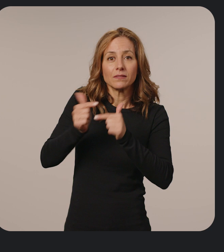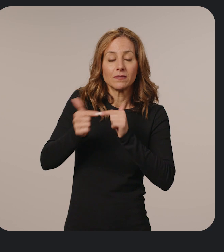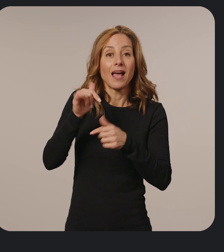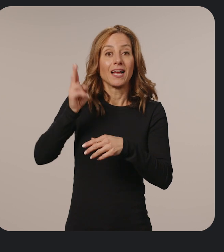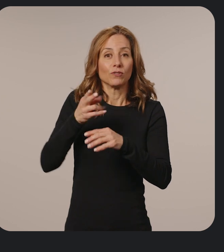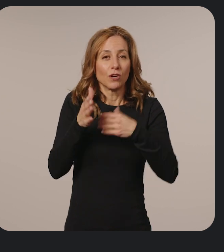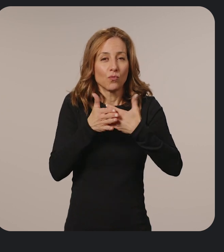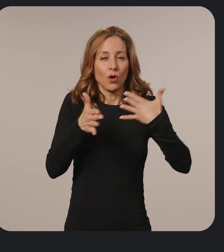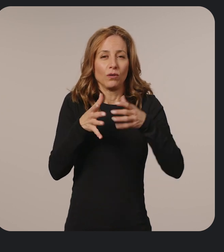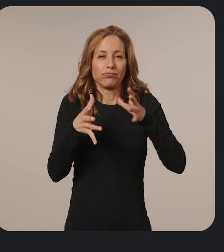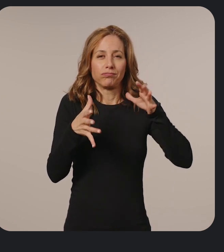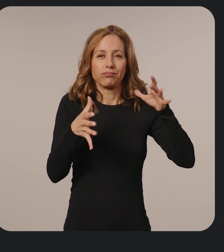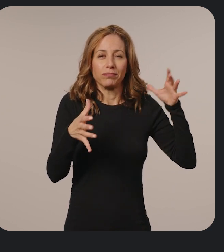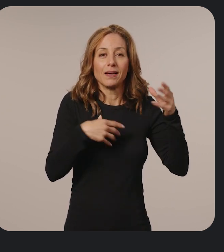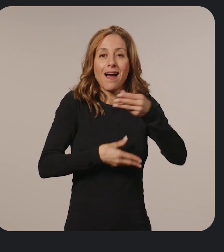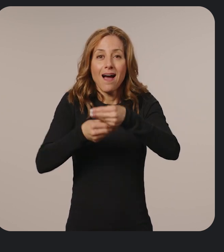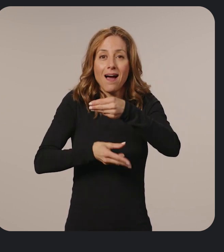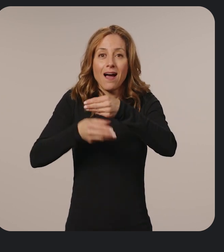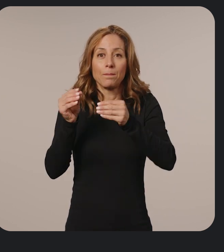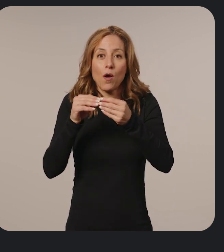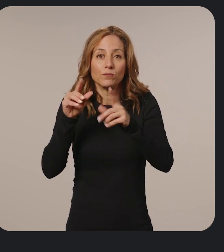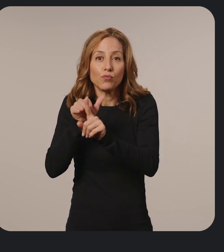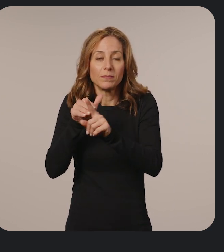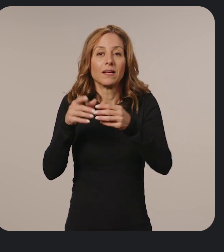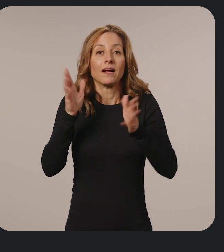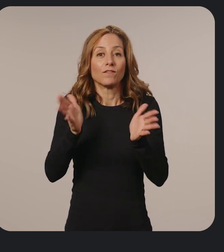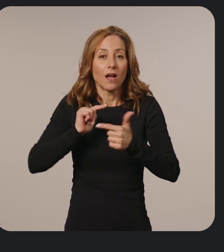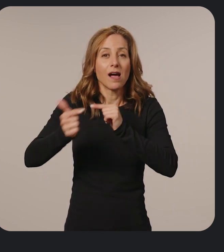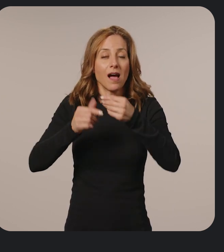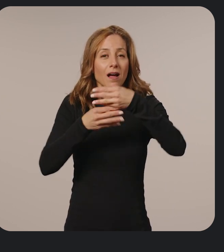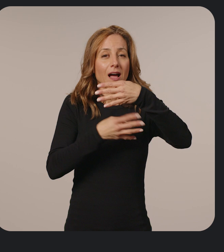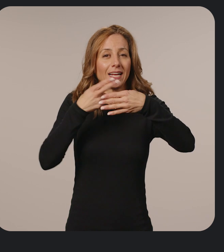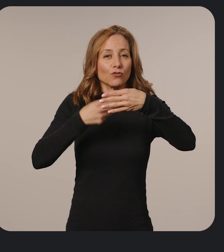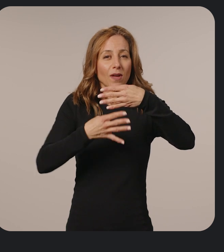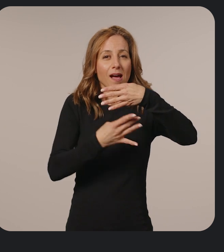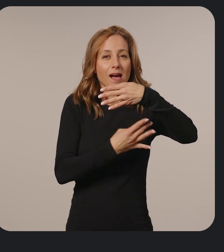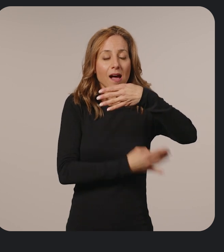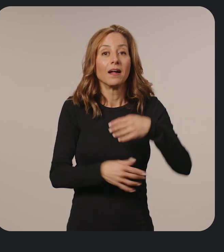And we add new messages to the prompt as the conversation goes on. But luckily, the PaLM API chat service